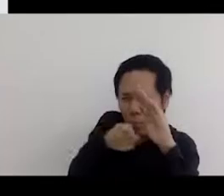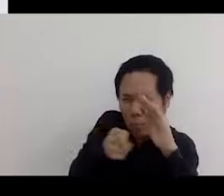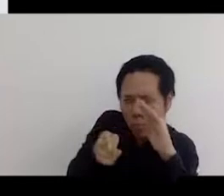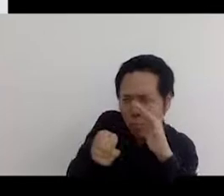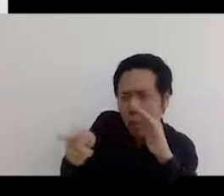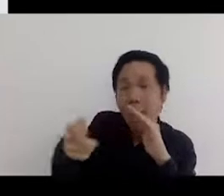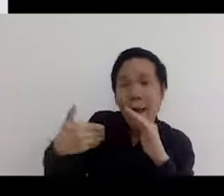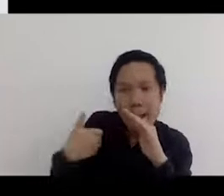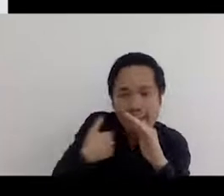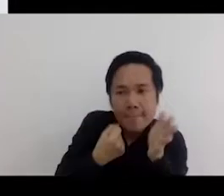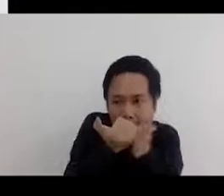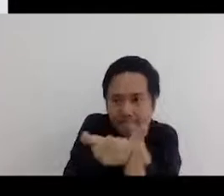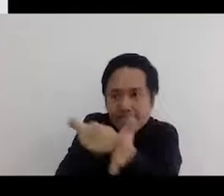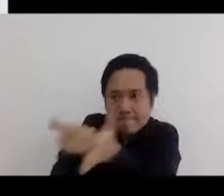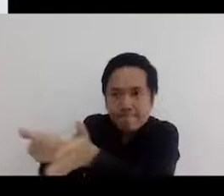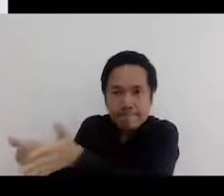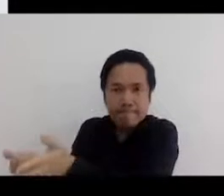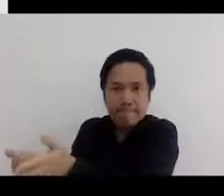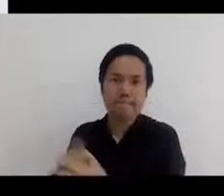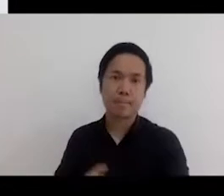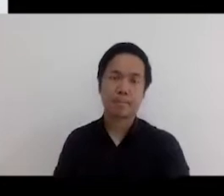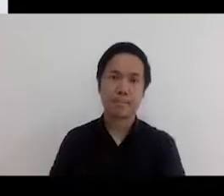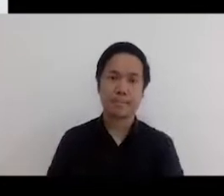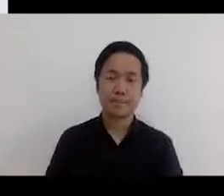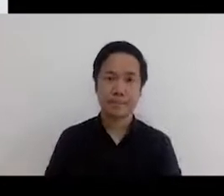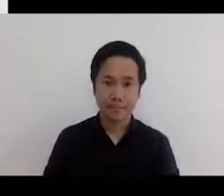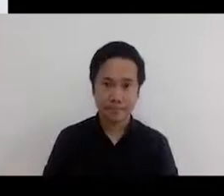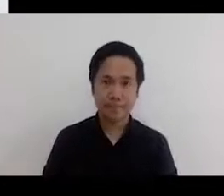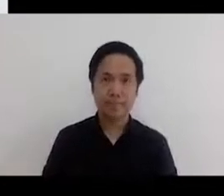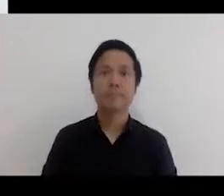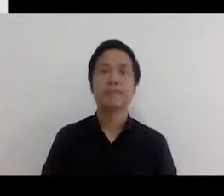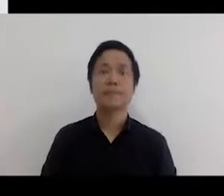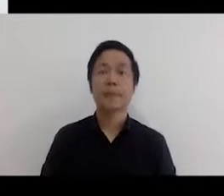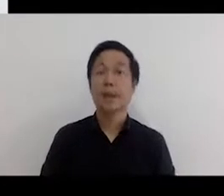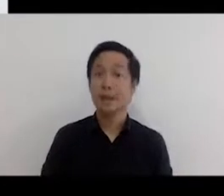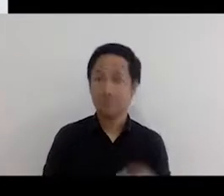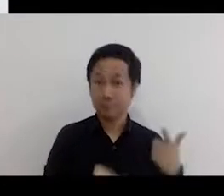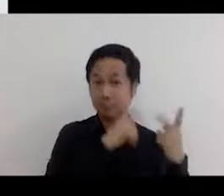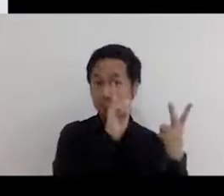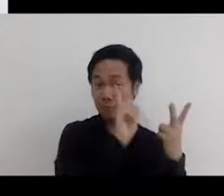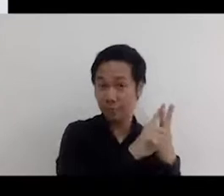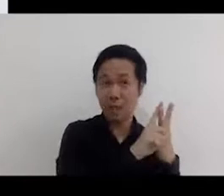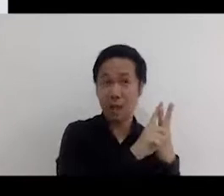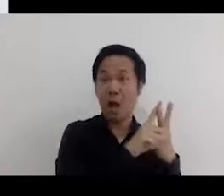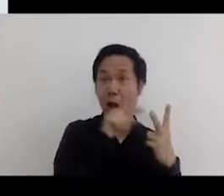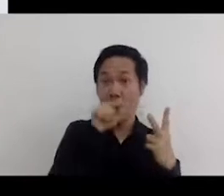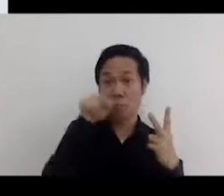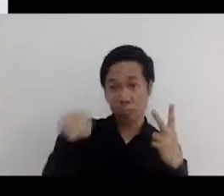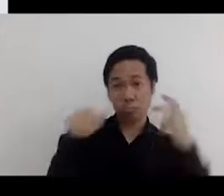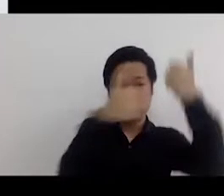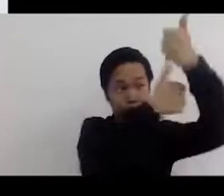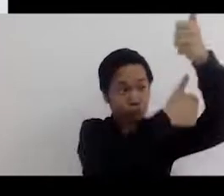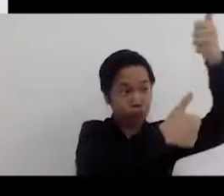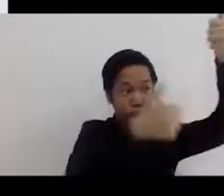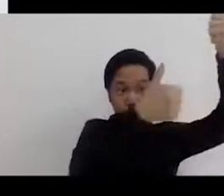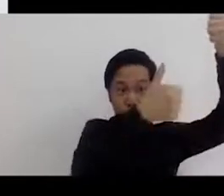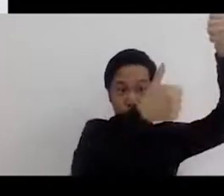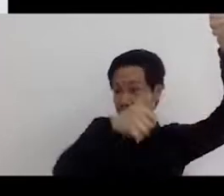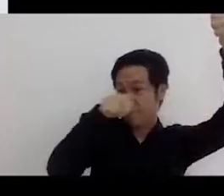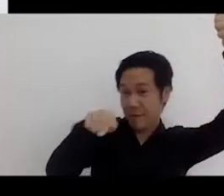procurement and dissemination of daily needed items, e-passes for caregivers, etc.